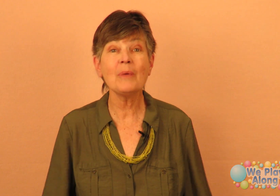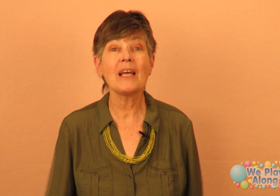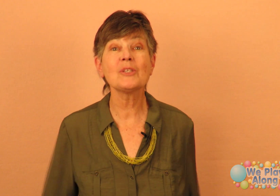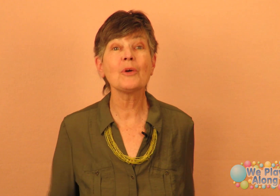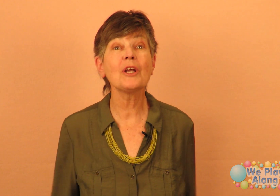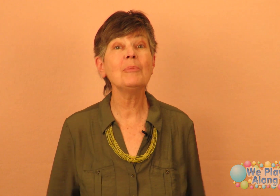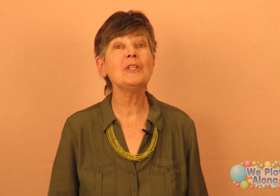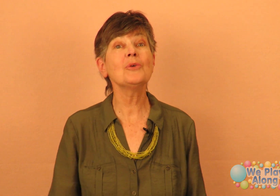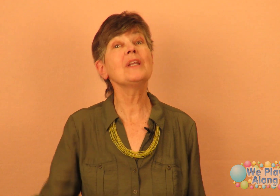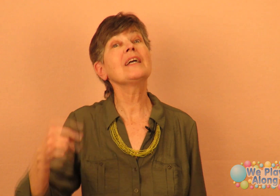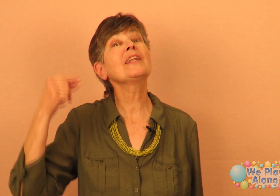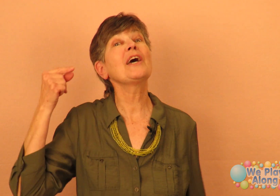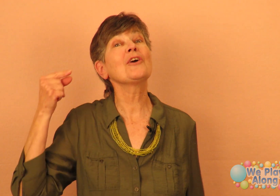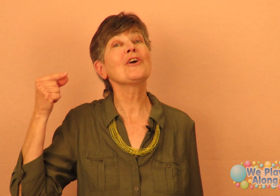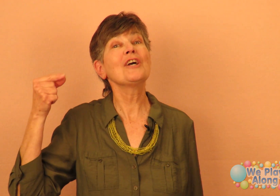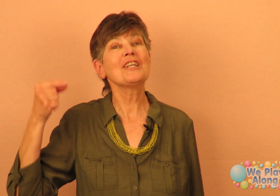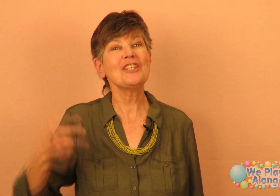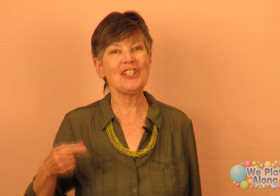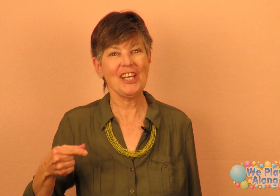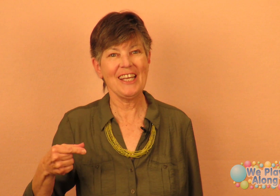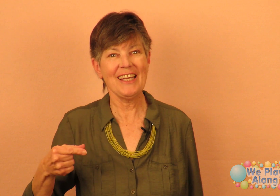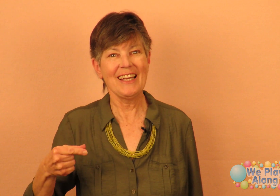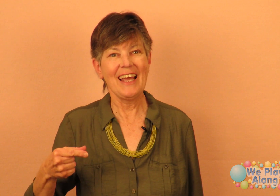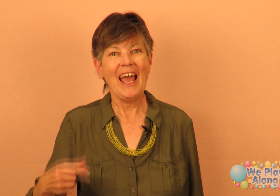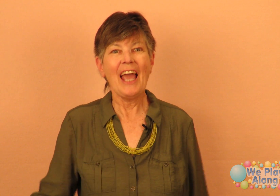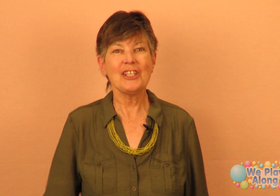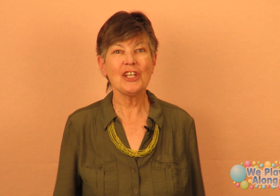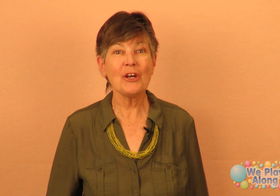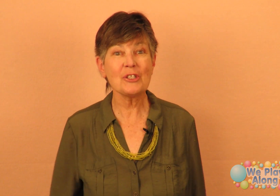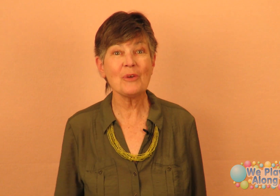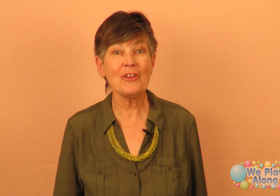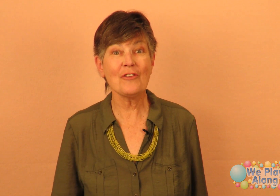because we're going to be doing the letter G and share us with your friends